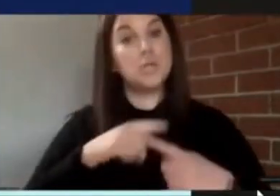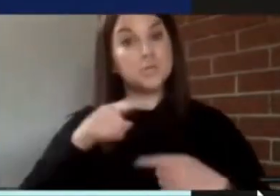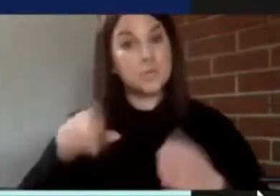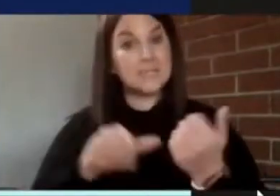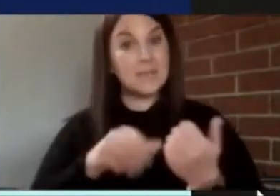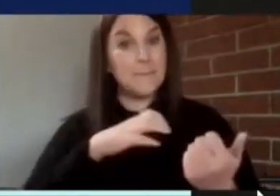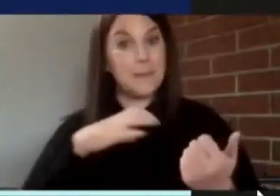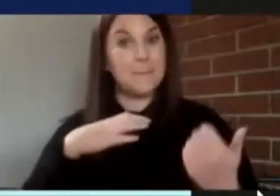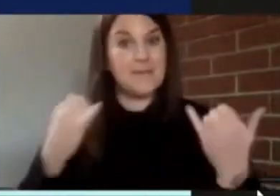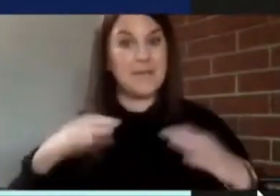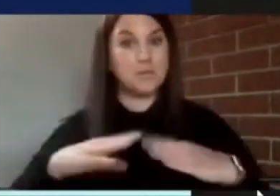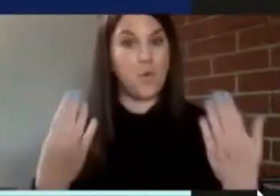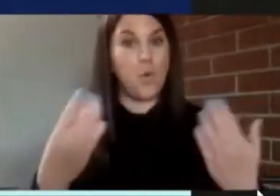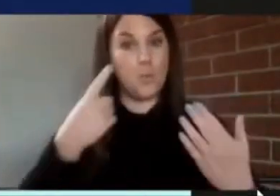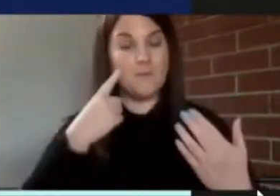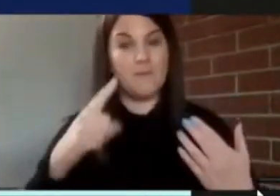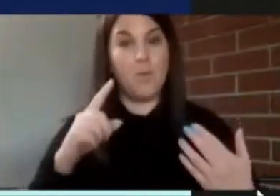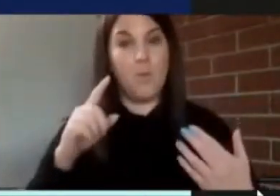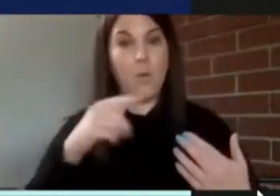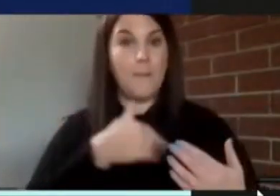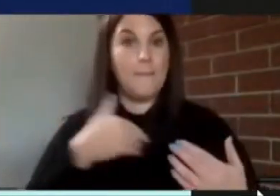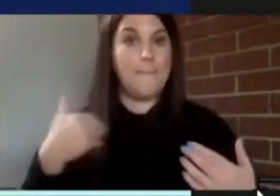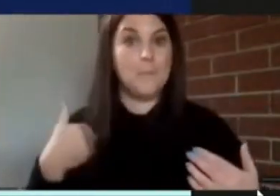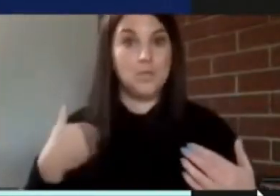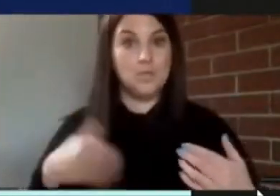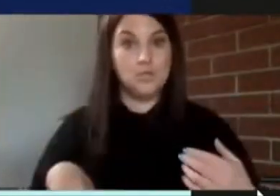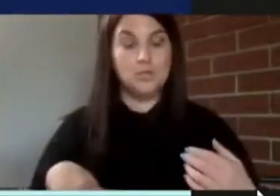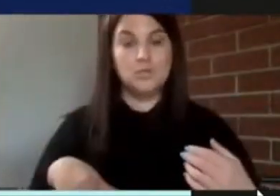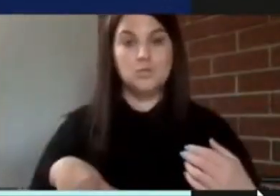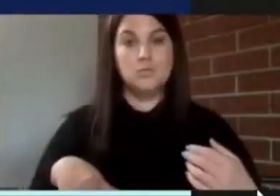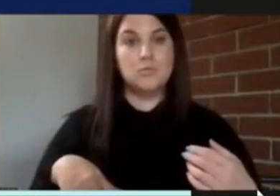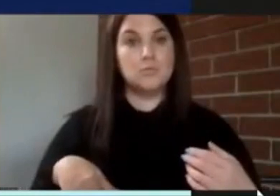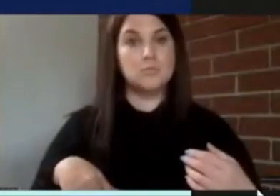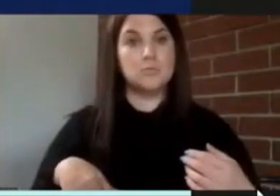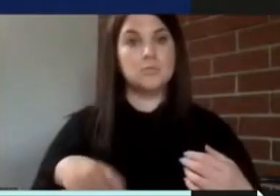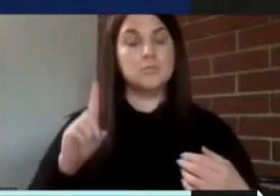It is open for all the task force members. Dr. Khaldun, please.